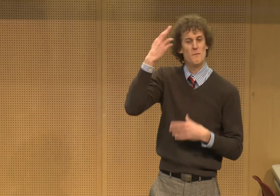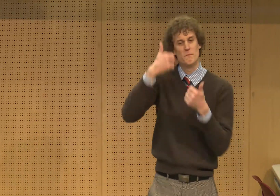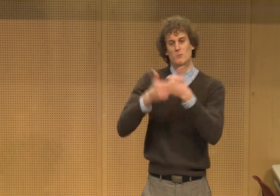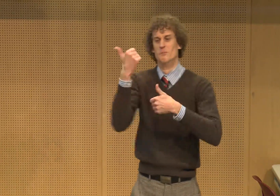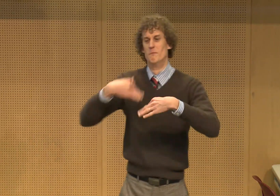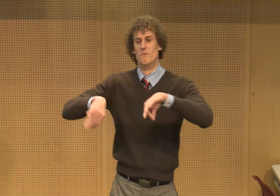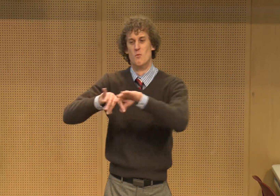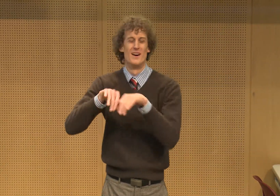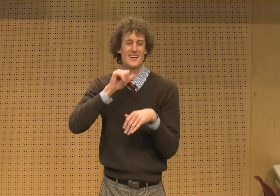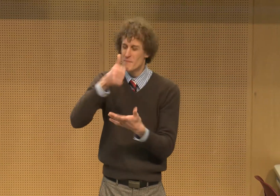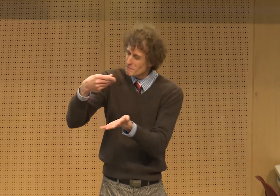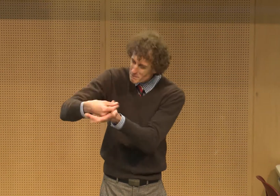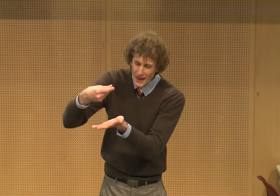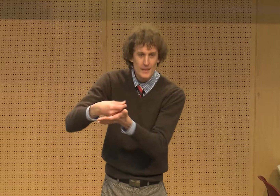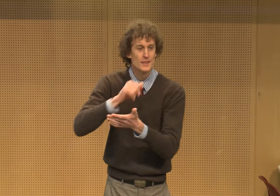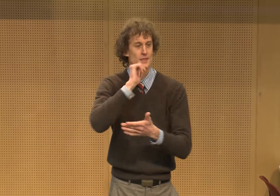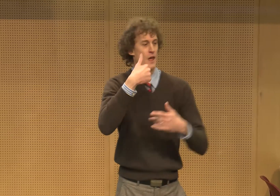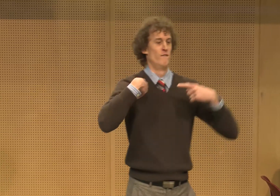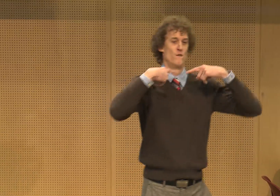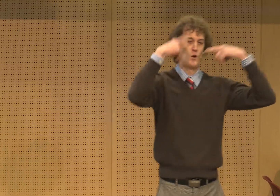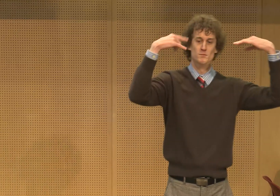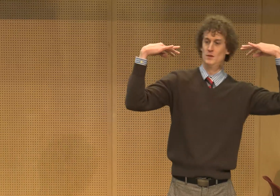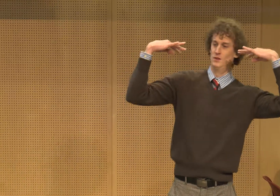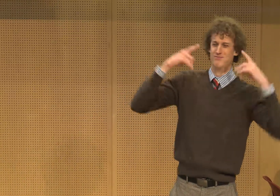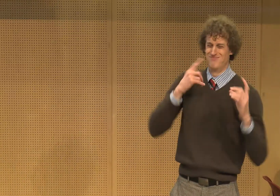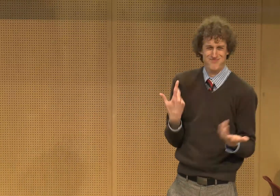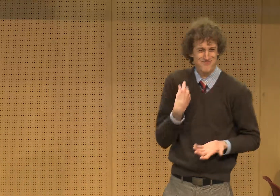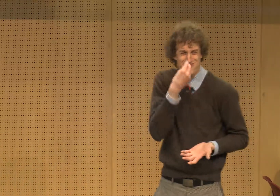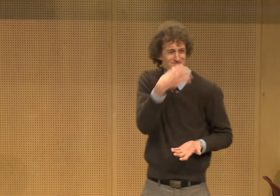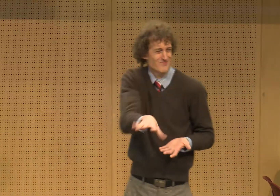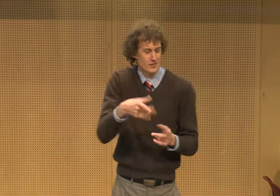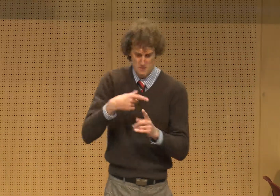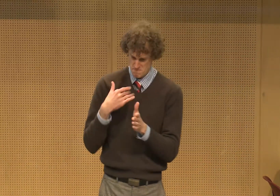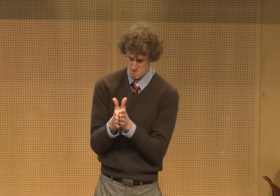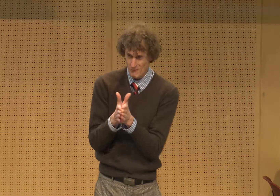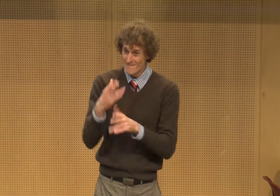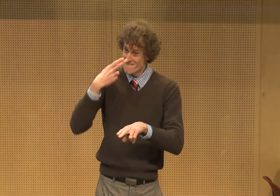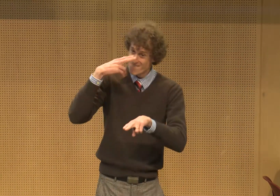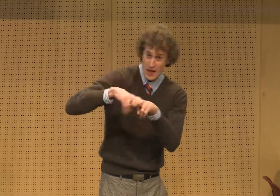but what's not there if in doing nothing is that that would be really boring.